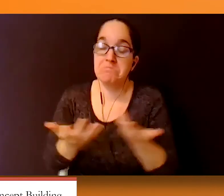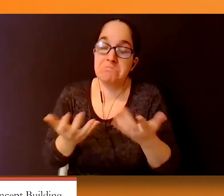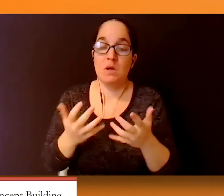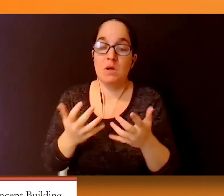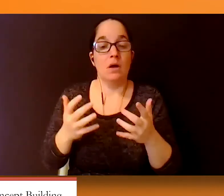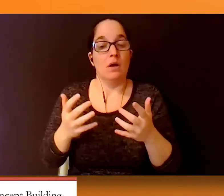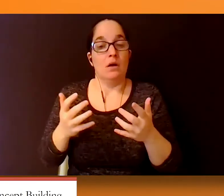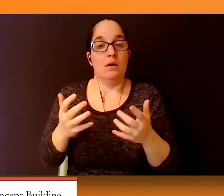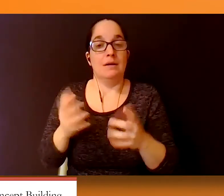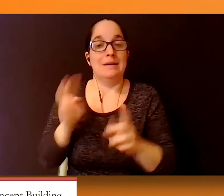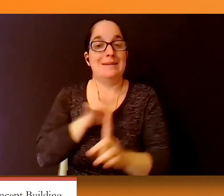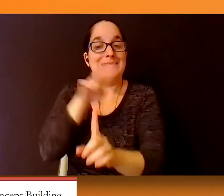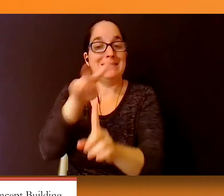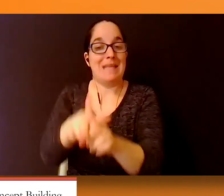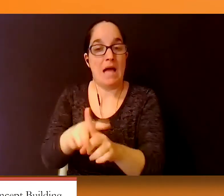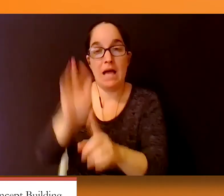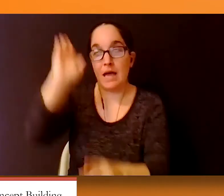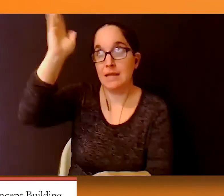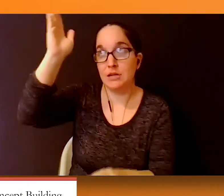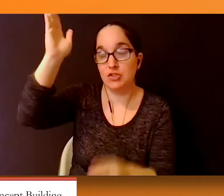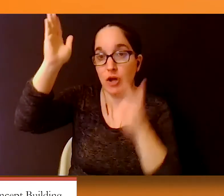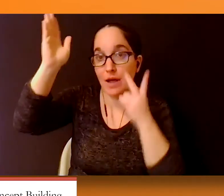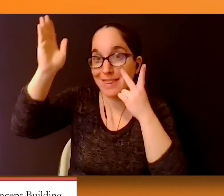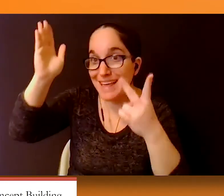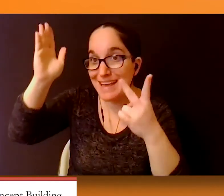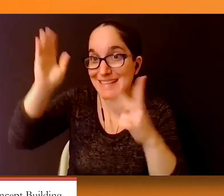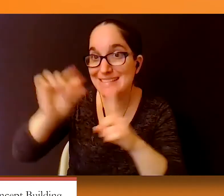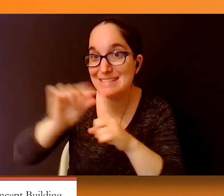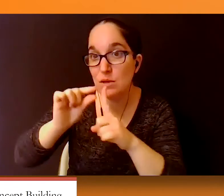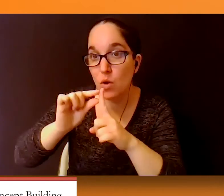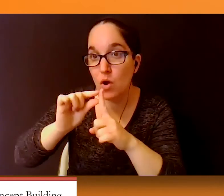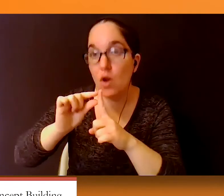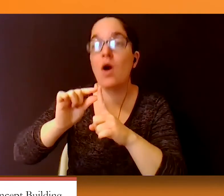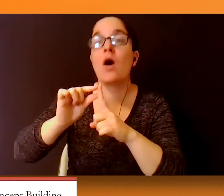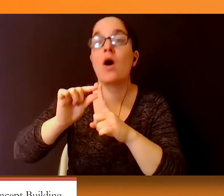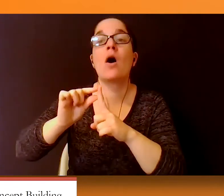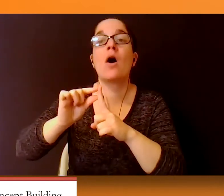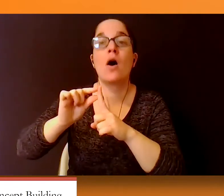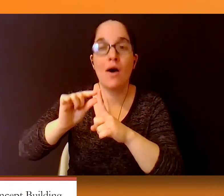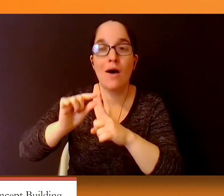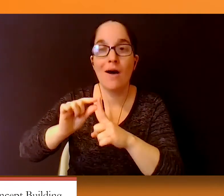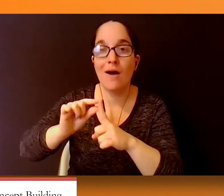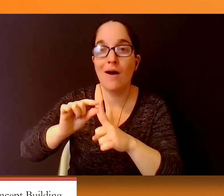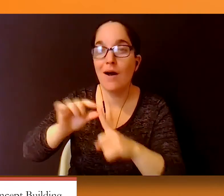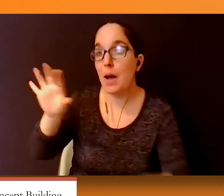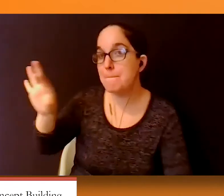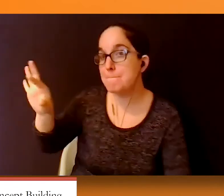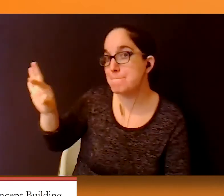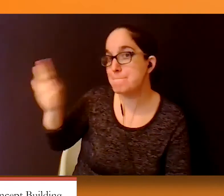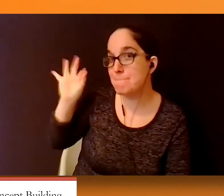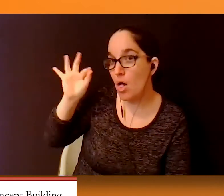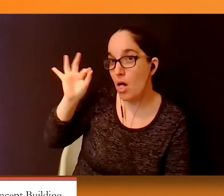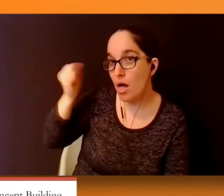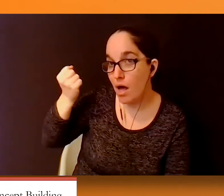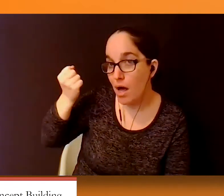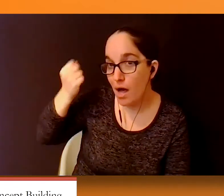when a student goes to pull a word, so, you're signing the lecture and they see a vocabulary word and their brain goes to pull it forward,